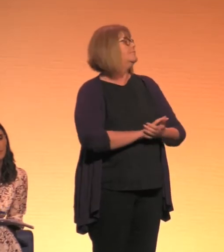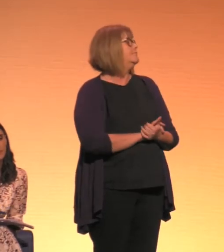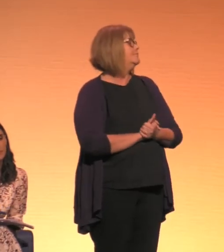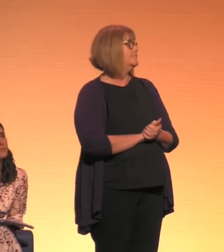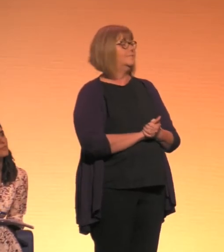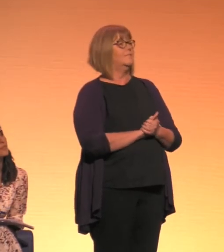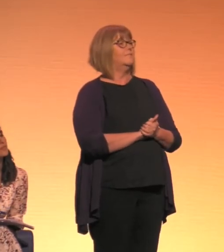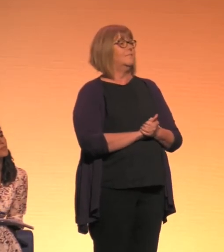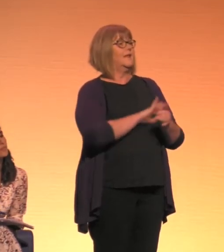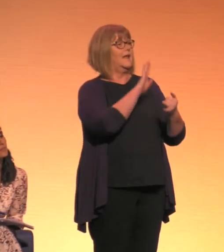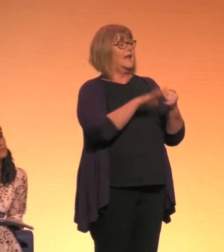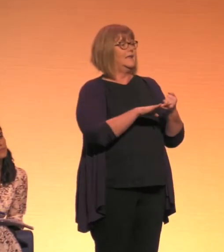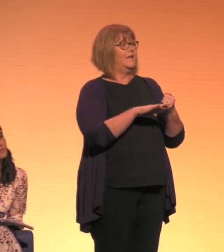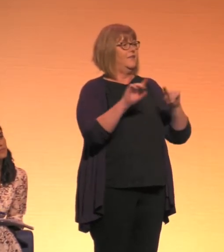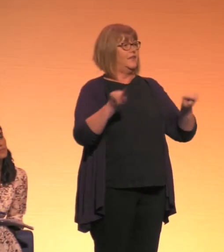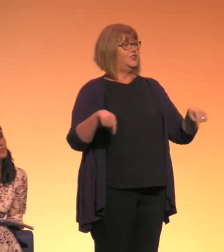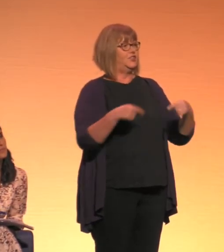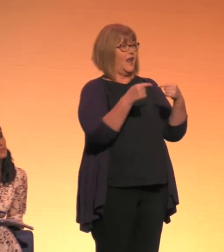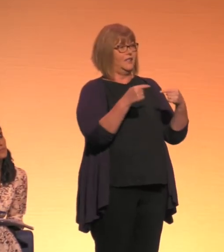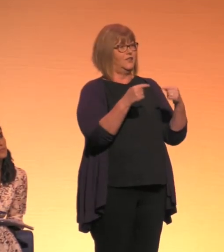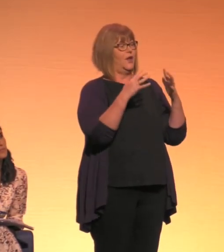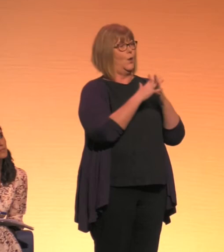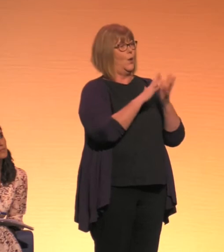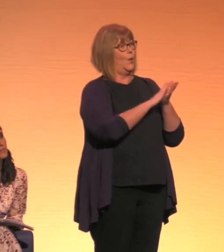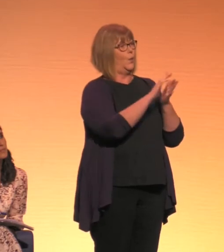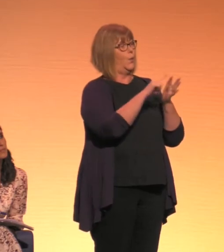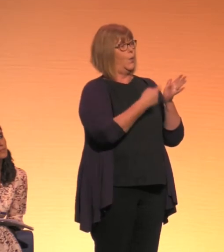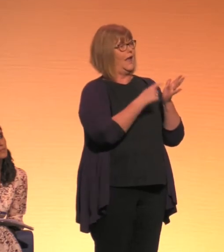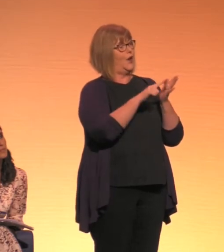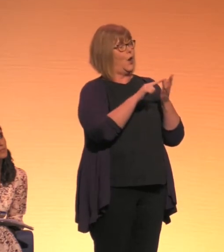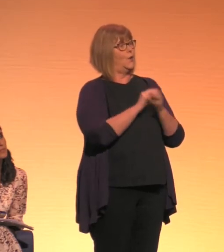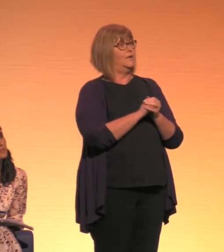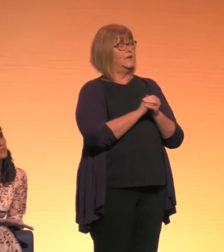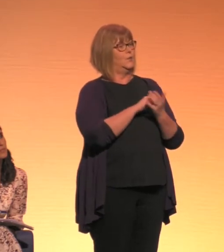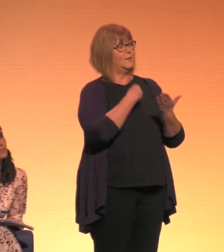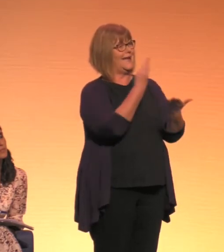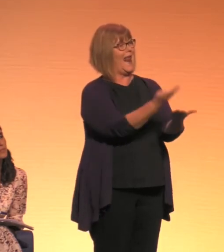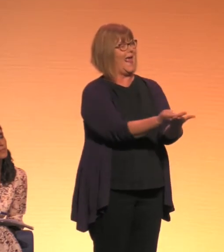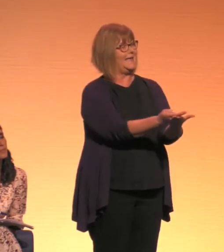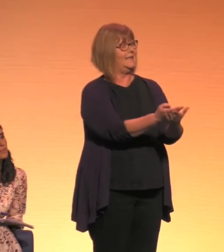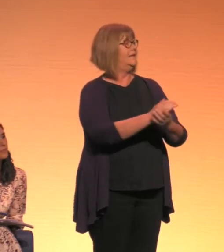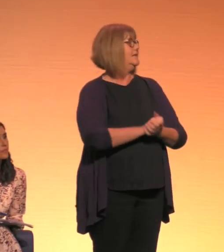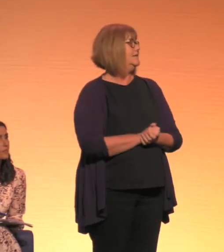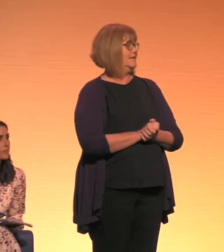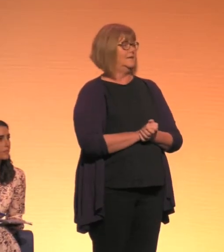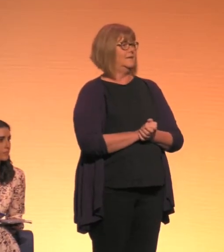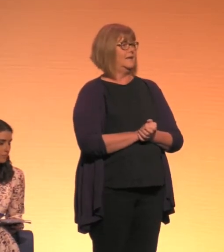And finally, the challenge, the wero, which in a sense was laid out for us in the "Interim Report of the Health